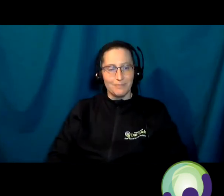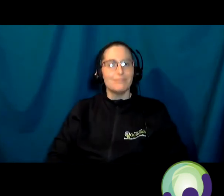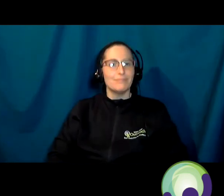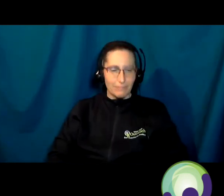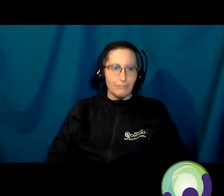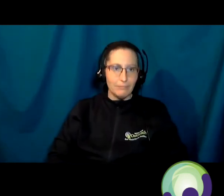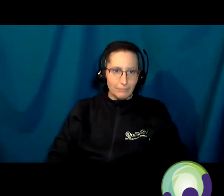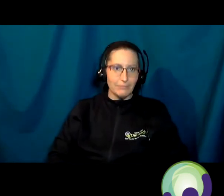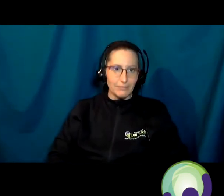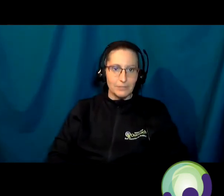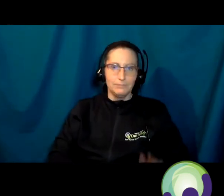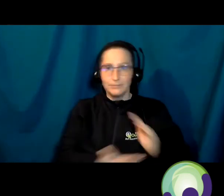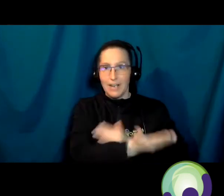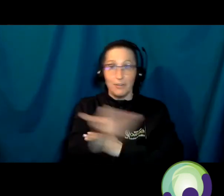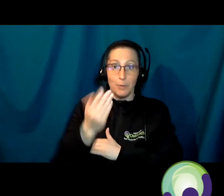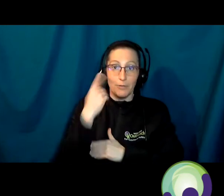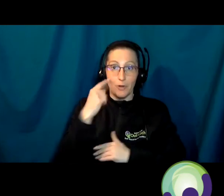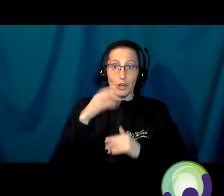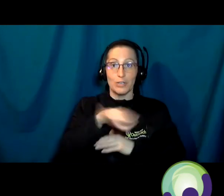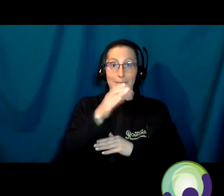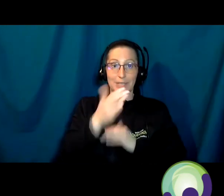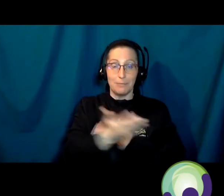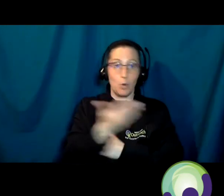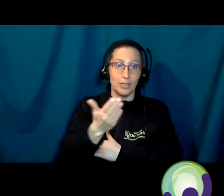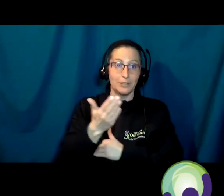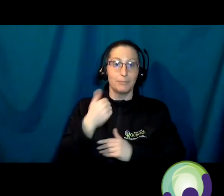it's every morning for Christmas morning. We're pulling out so everyone has to have a scissors